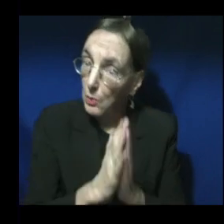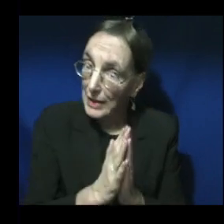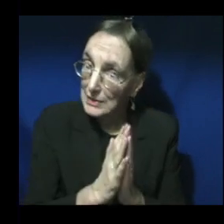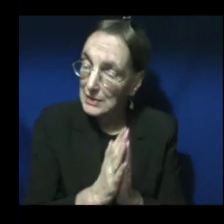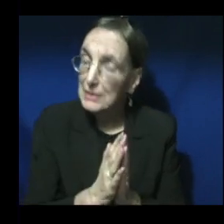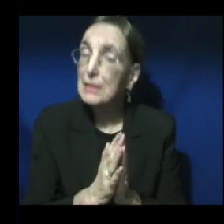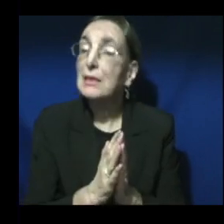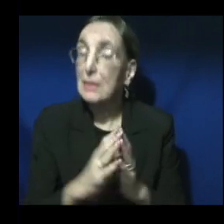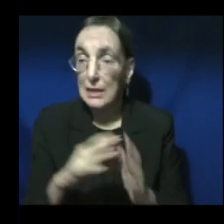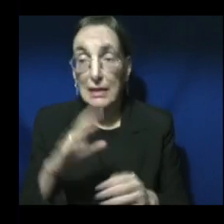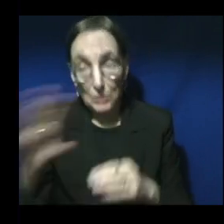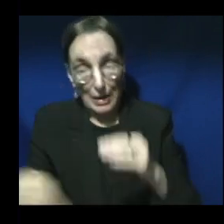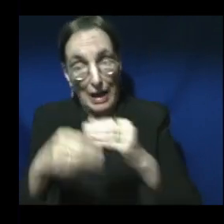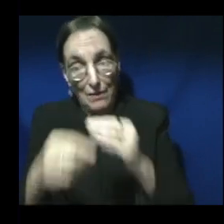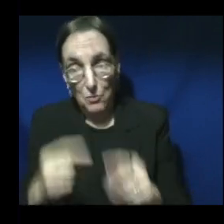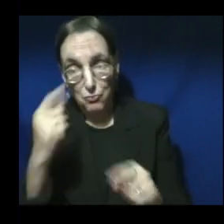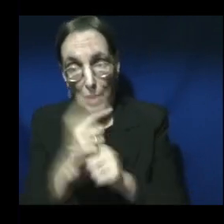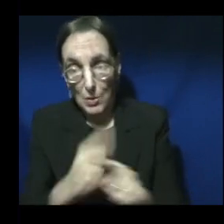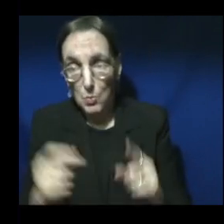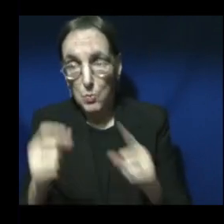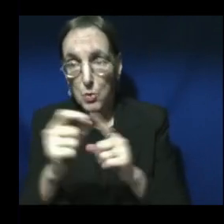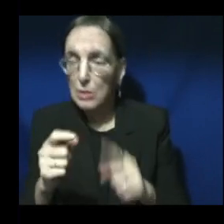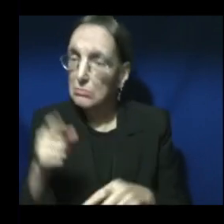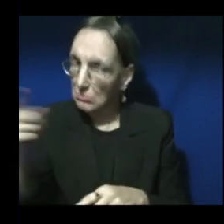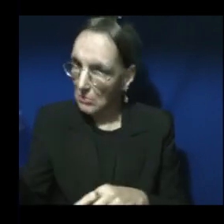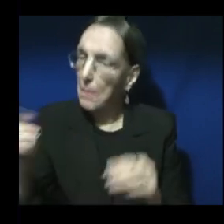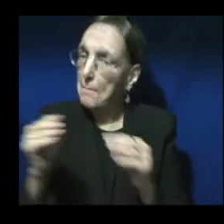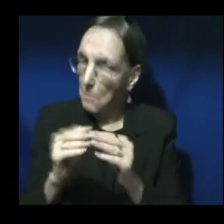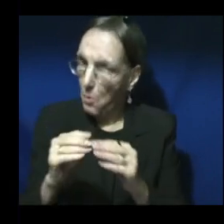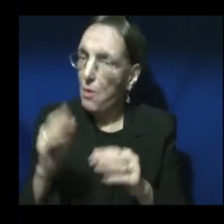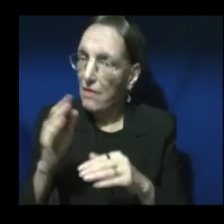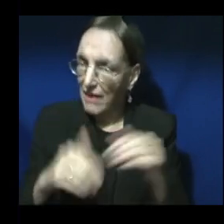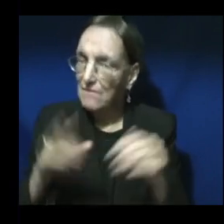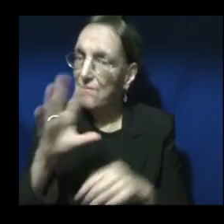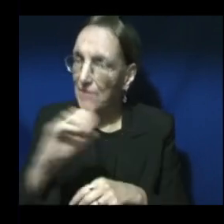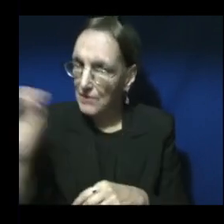recommend rather than you like something makes people about a third more likely to take your